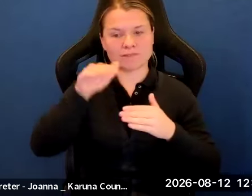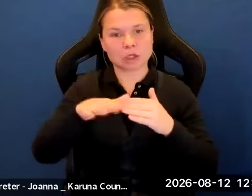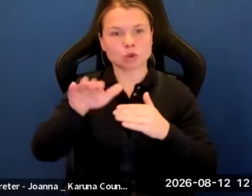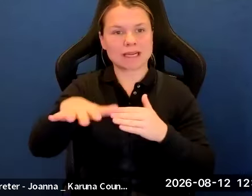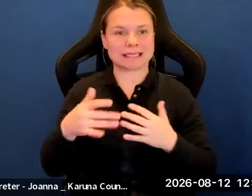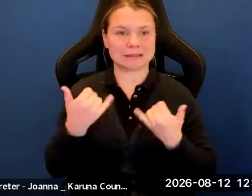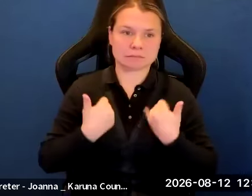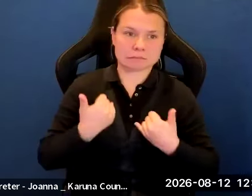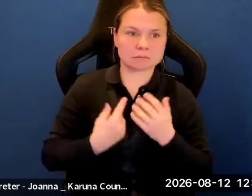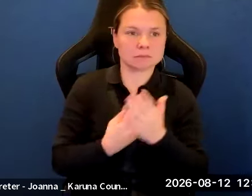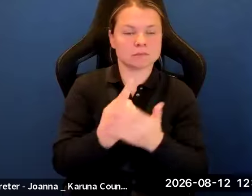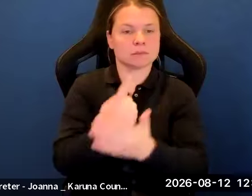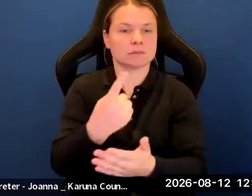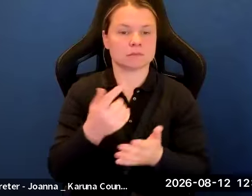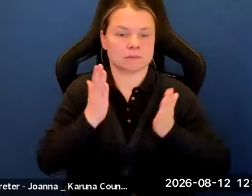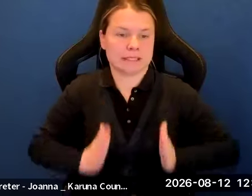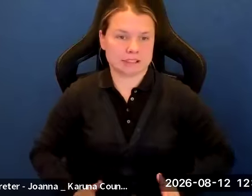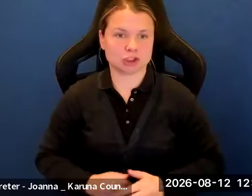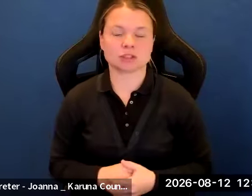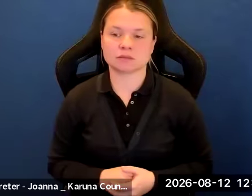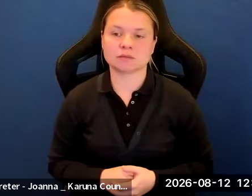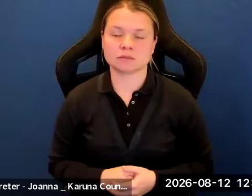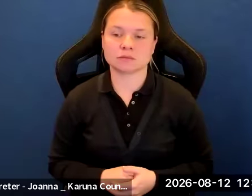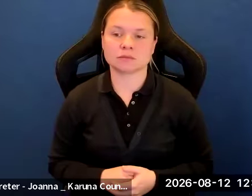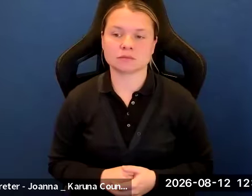neurodivergent people or people with episodic or fluck